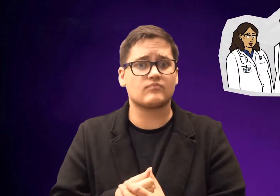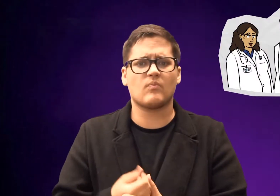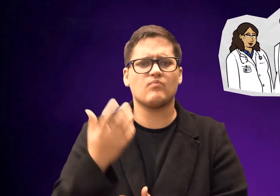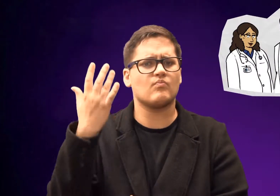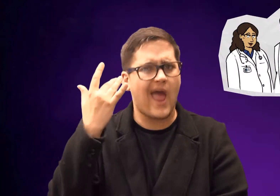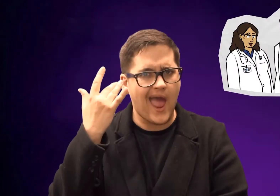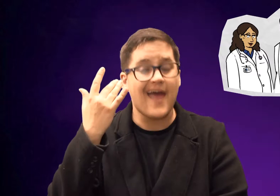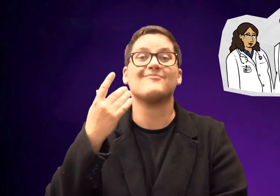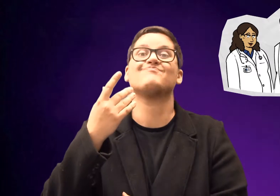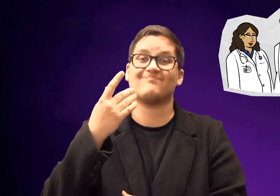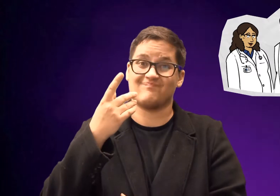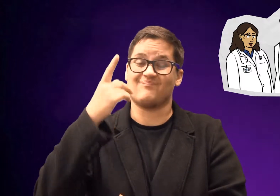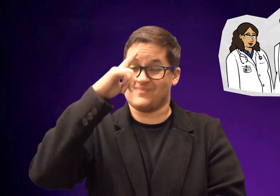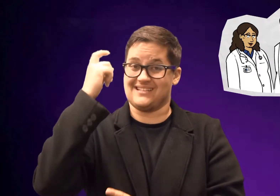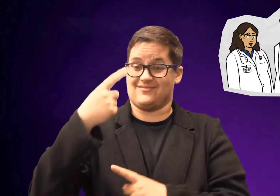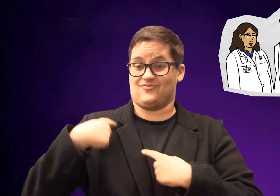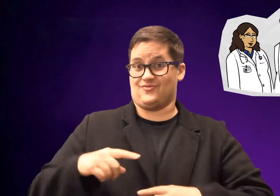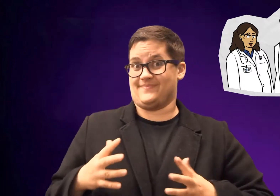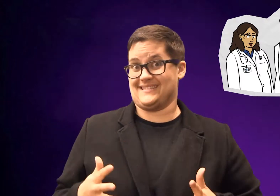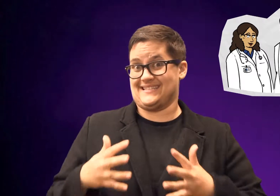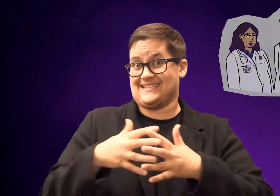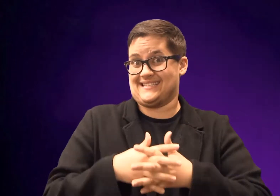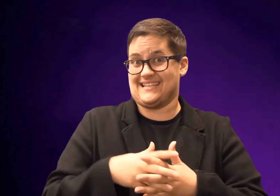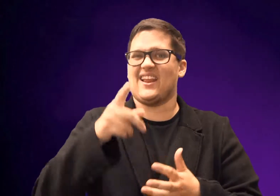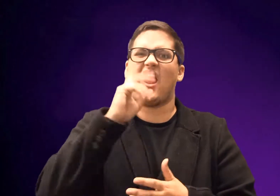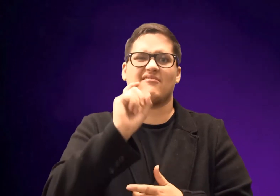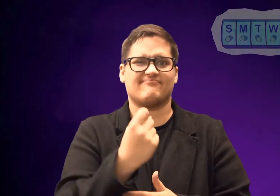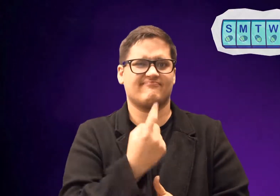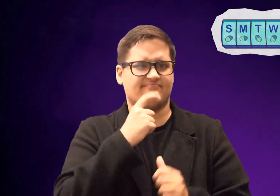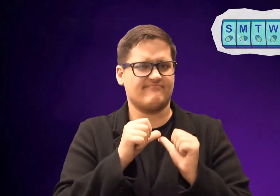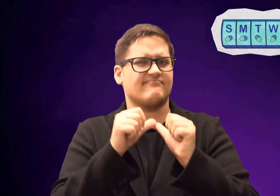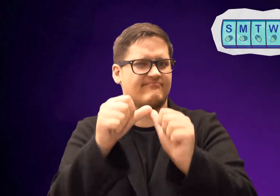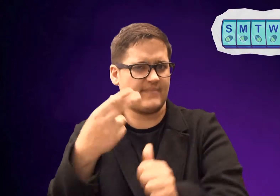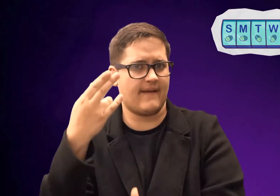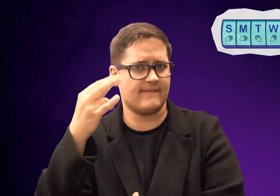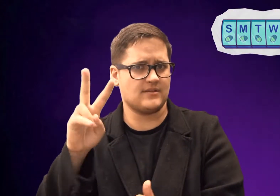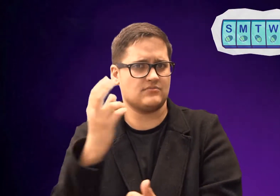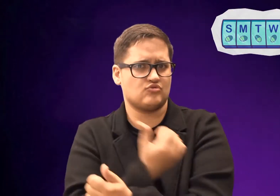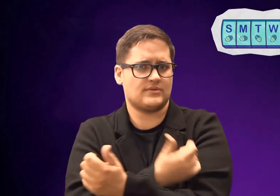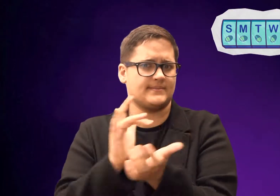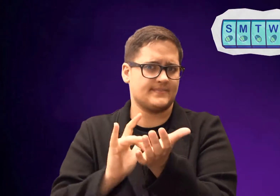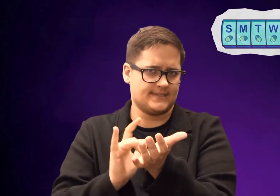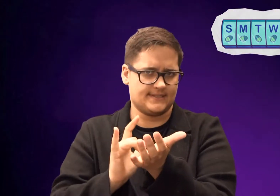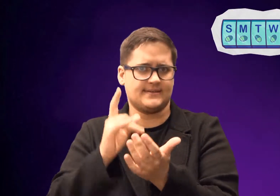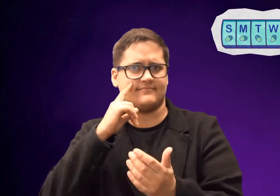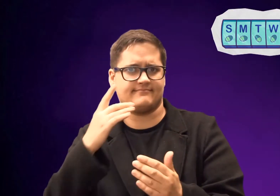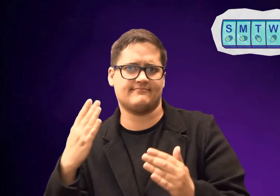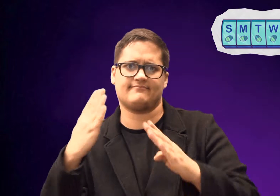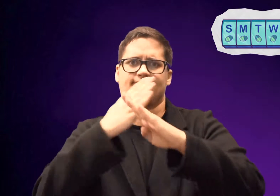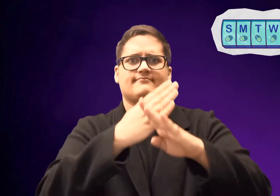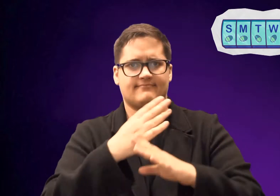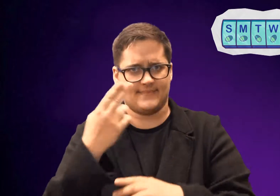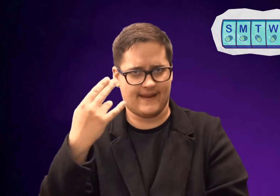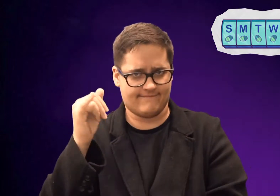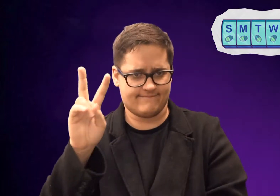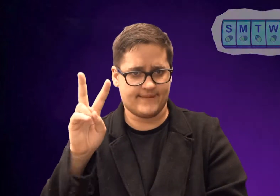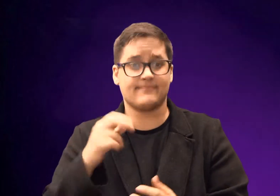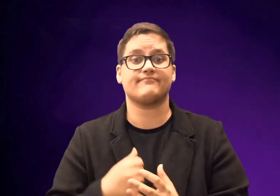Why? This is because during pregnancy, you will still need to continue taking HIV drugs/medicines, so to prevent passing HIV onto baby.